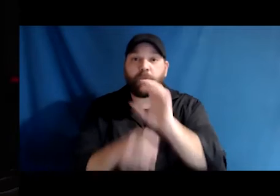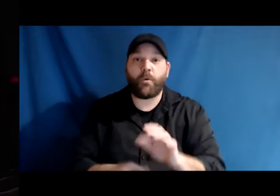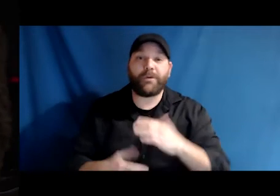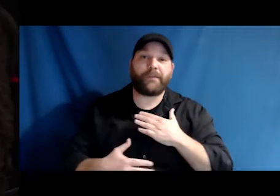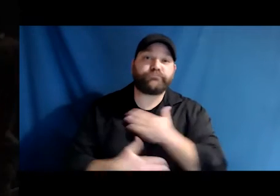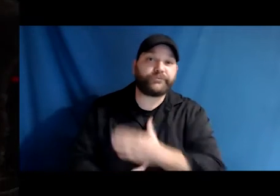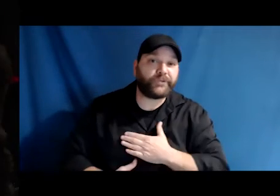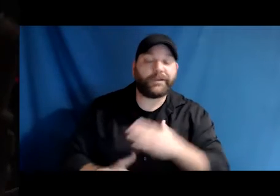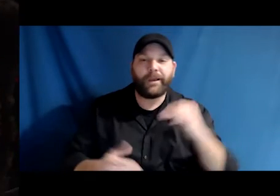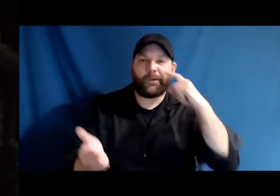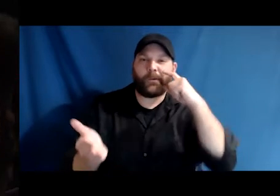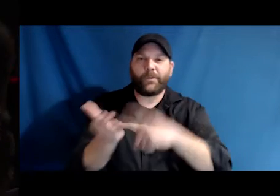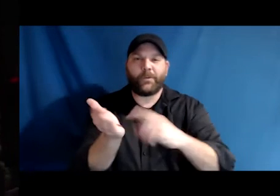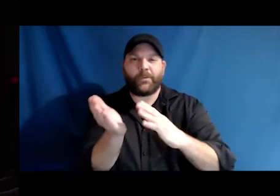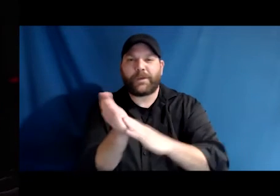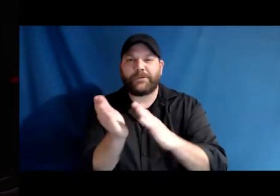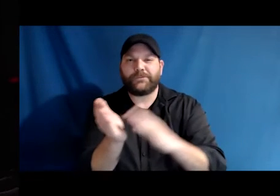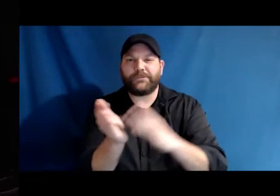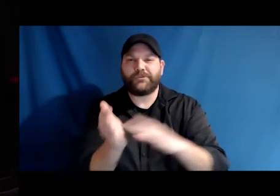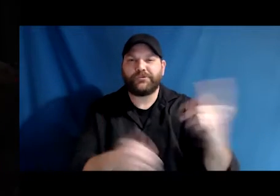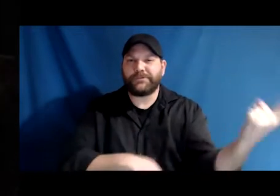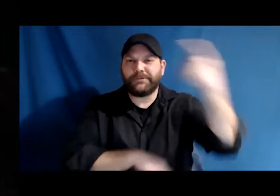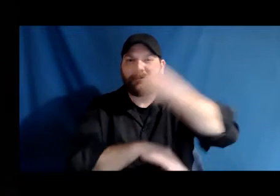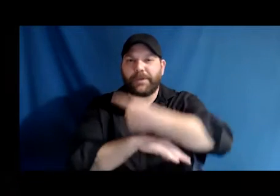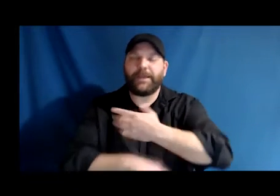Please make yourself comfortable and enjoy the show.